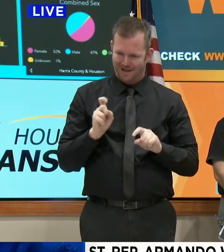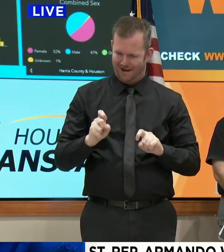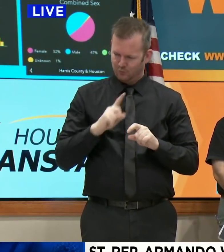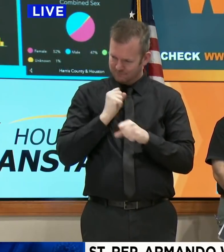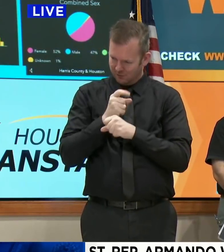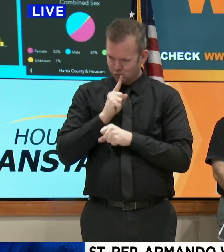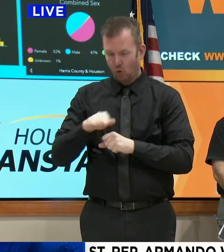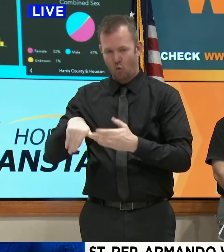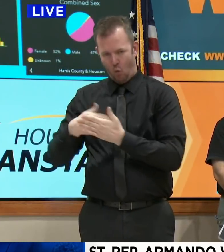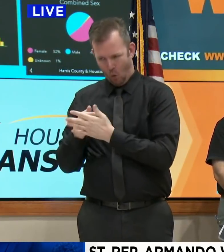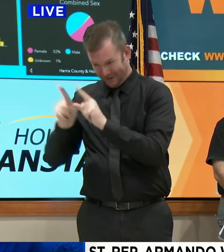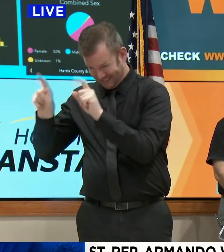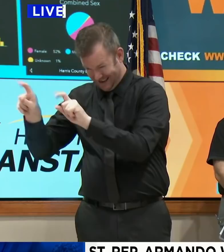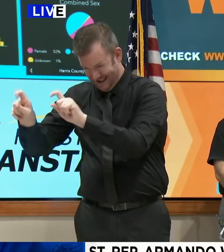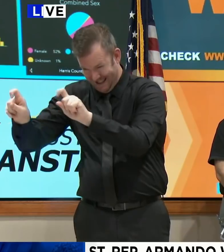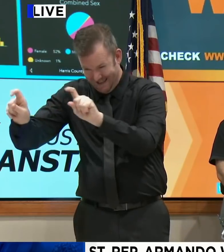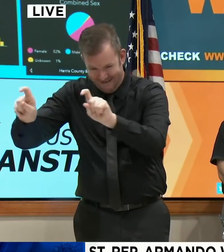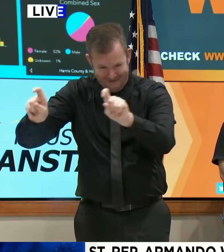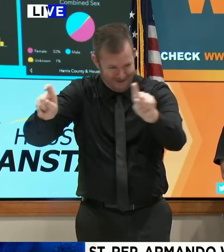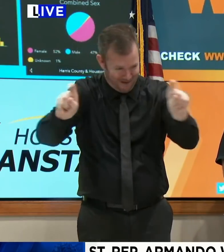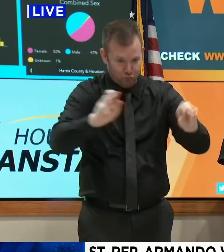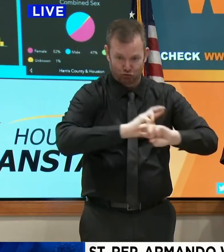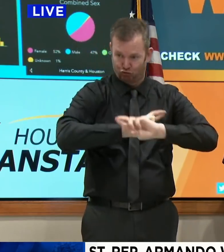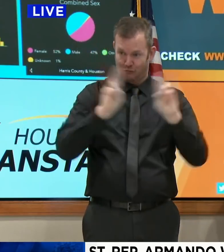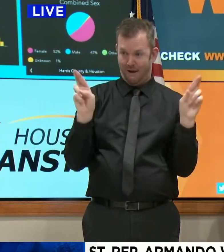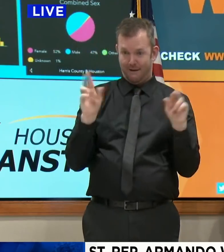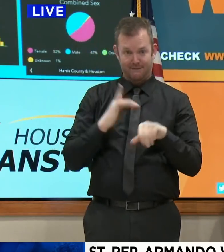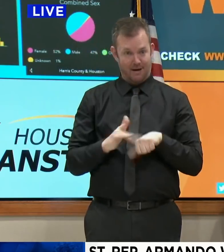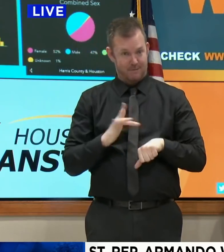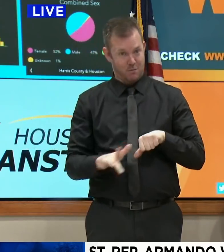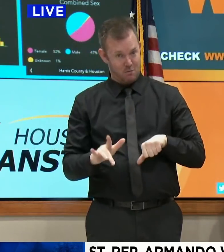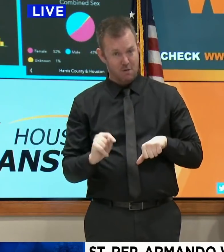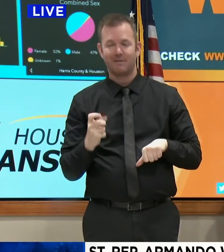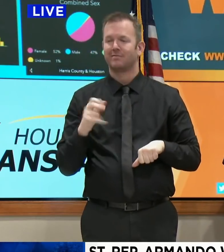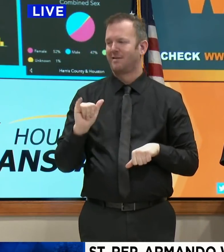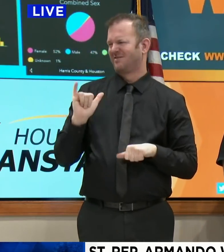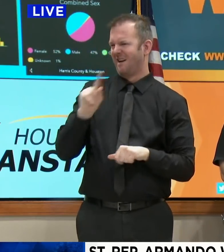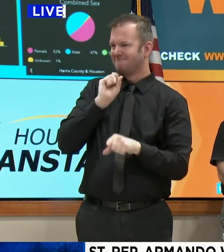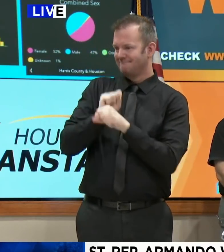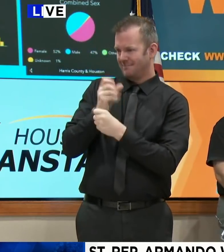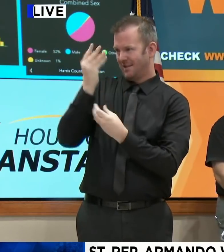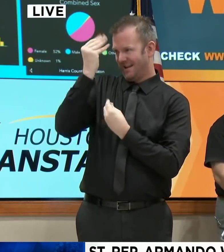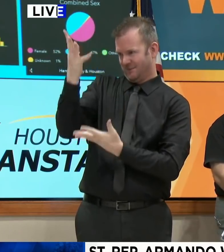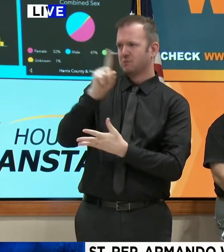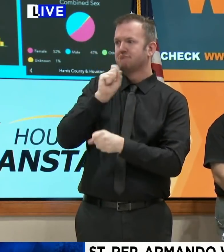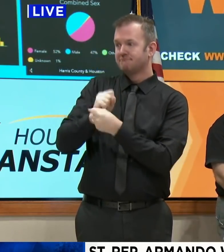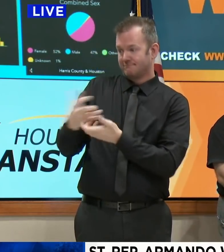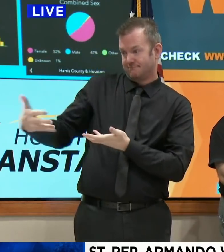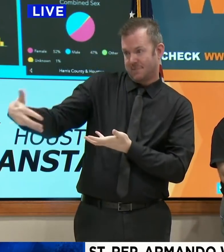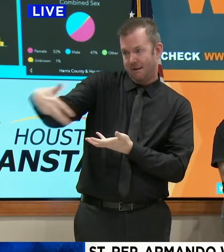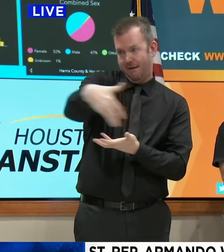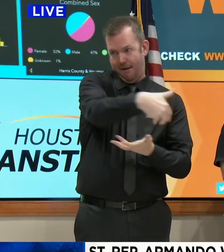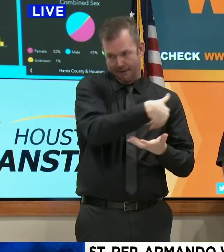together it will rise inevitably and so we have inevitably and so we have to have a low enough it rate to have a low enough it rate that we’re able to isolate we that we’re able to isolate we have to have enough testing have to have enough testing with 7 of that the team we all with 7 of that the team we all just and we have to hit the